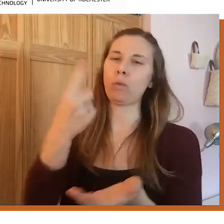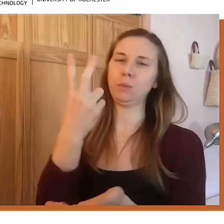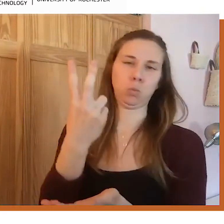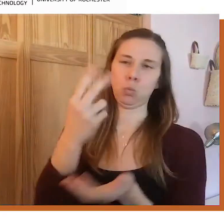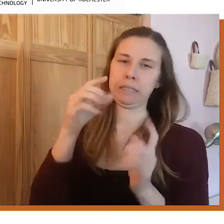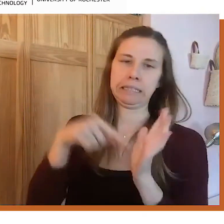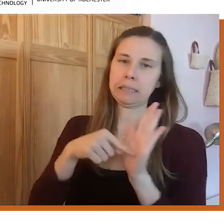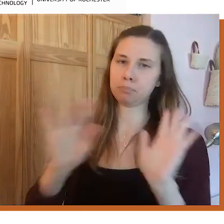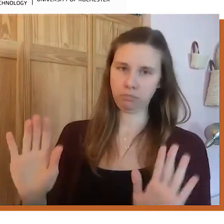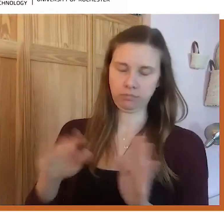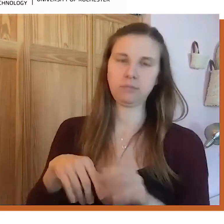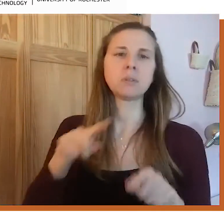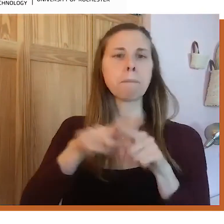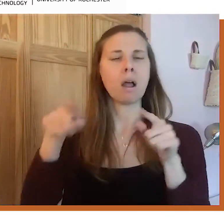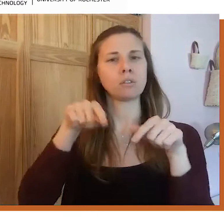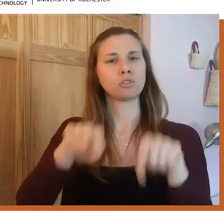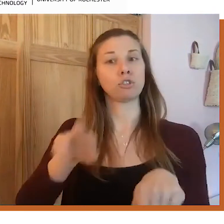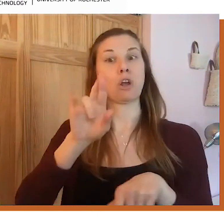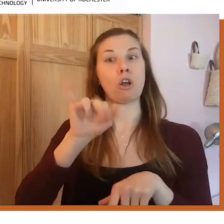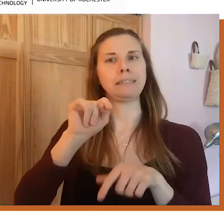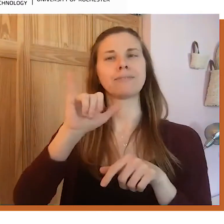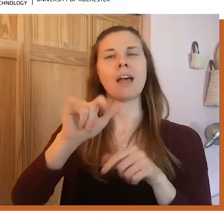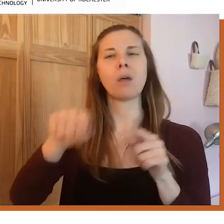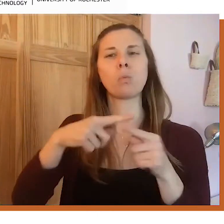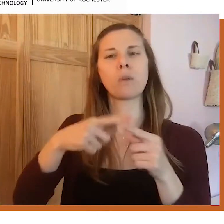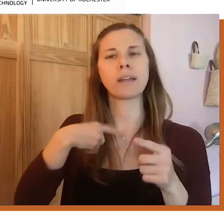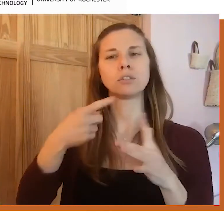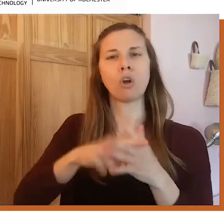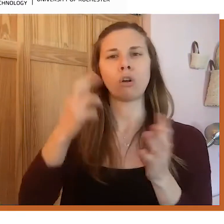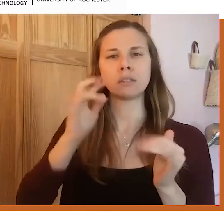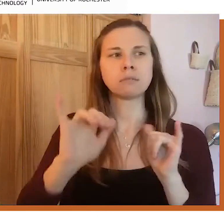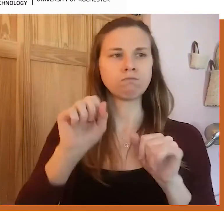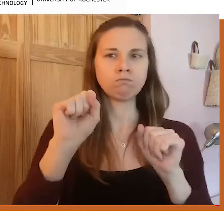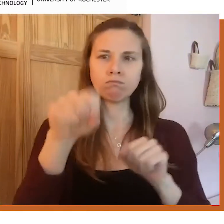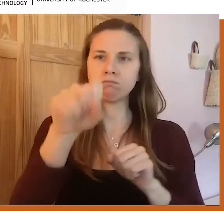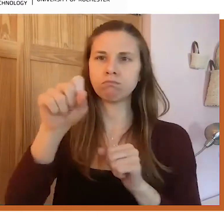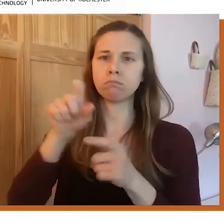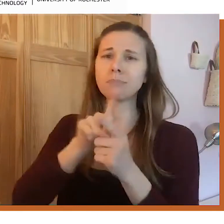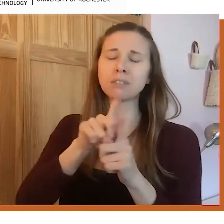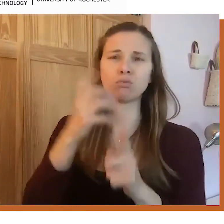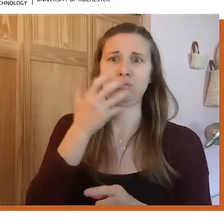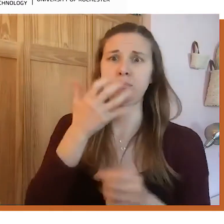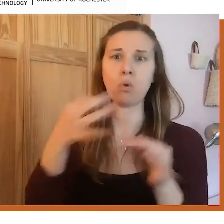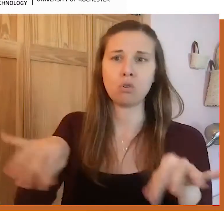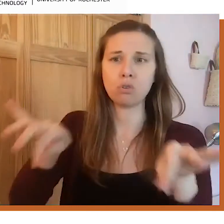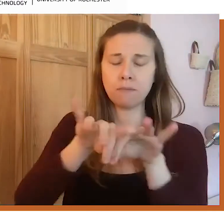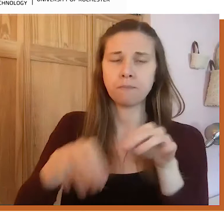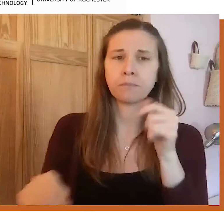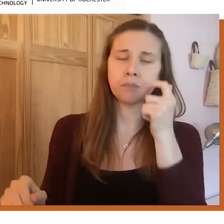Now, these are just two examples of mentors that I had at RIT. Mentors are vital.